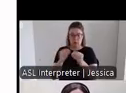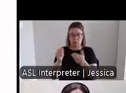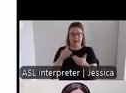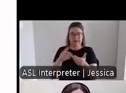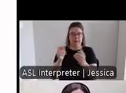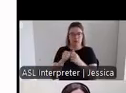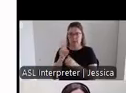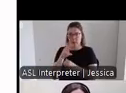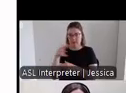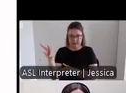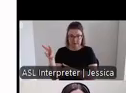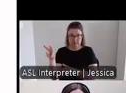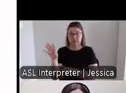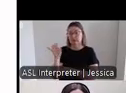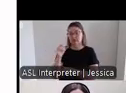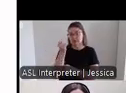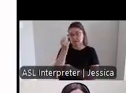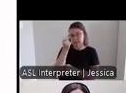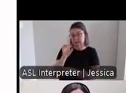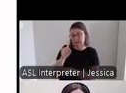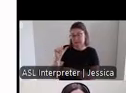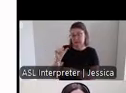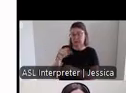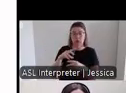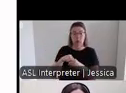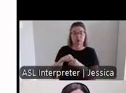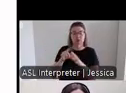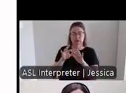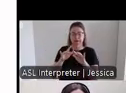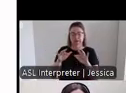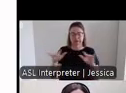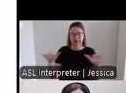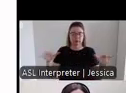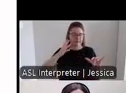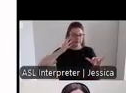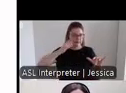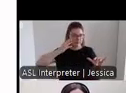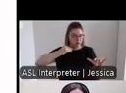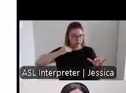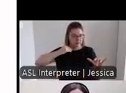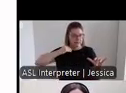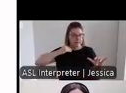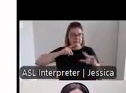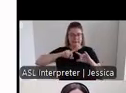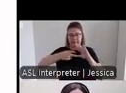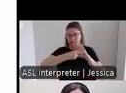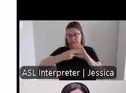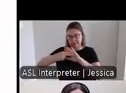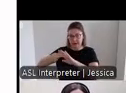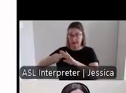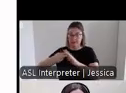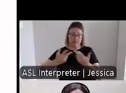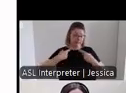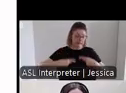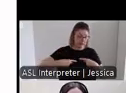our website. We also understand disability to include a wide range of experiences and conditions that may be physical or mental,